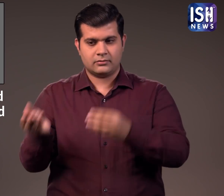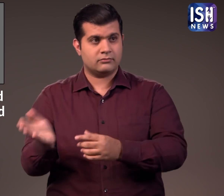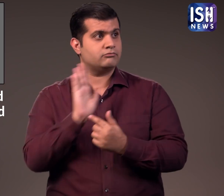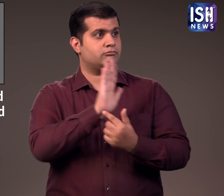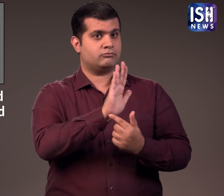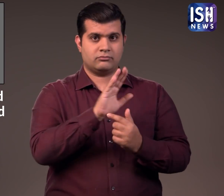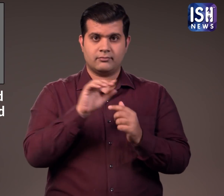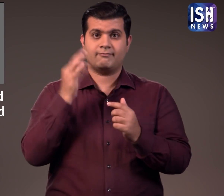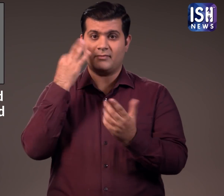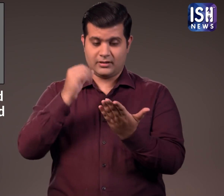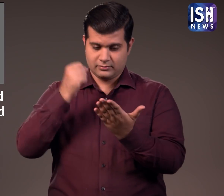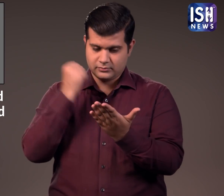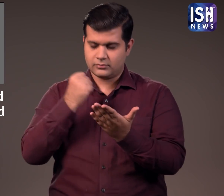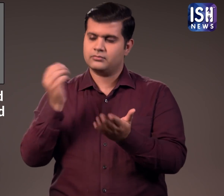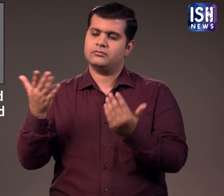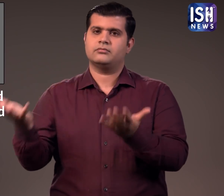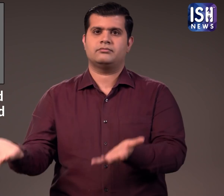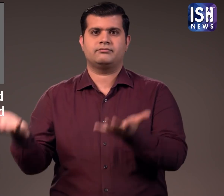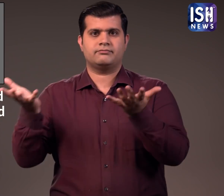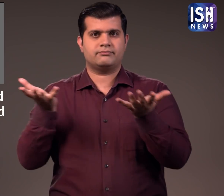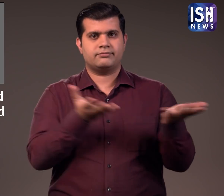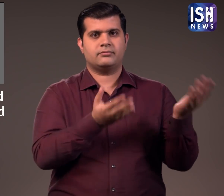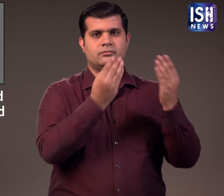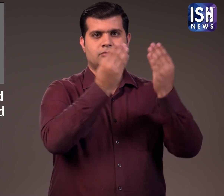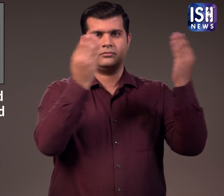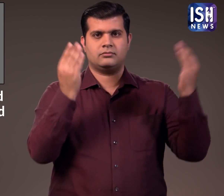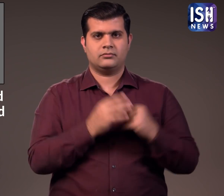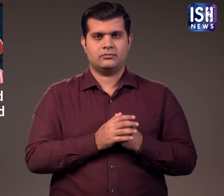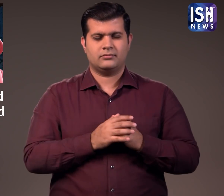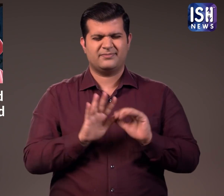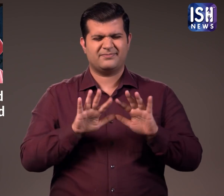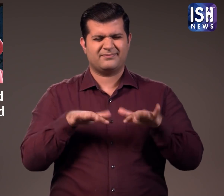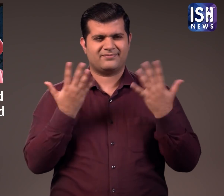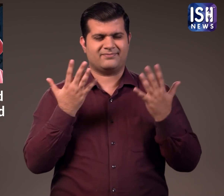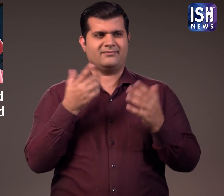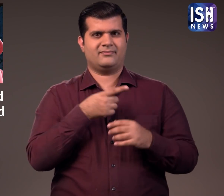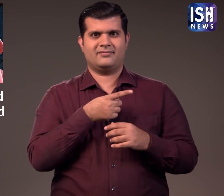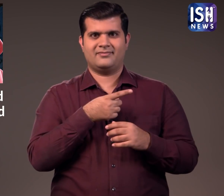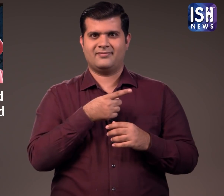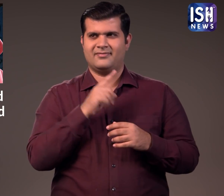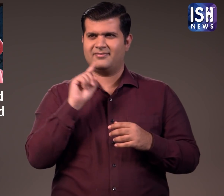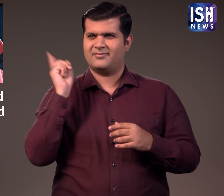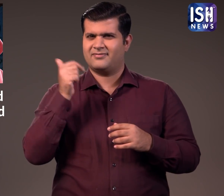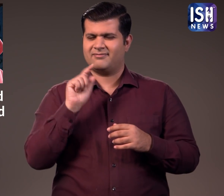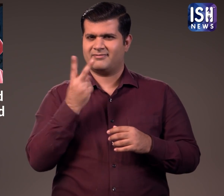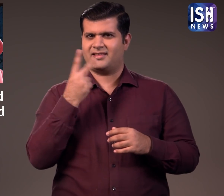This was how he was transported to the French museum. How strange!